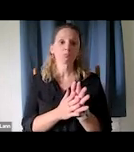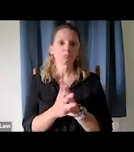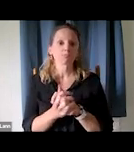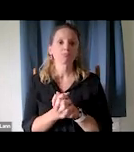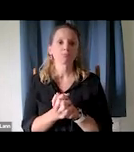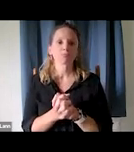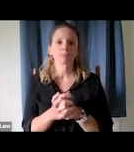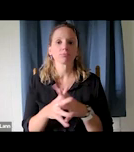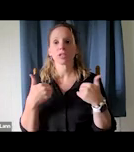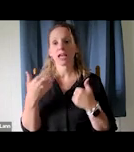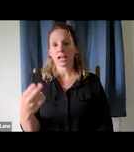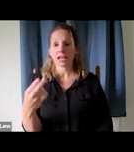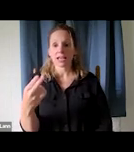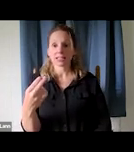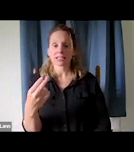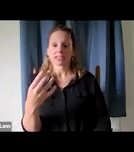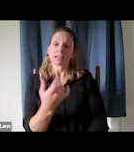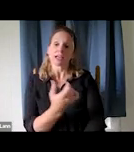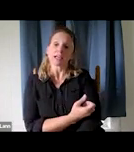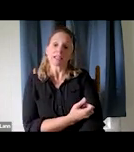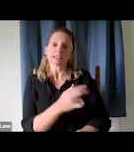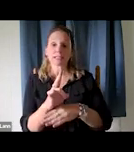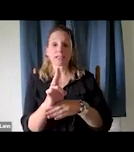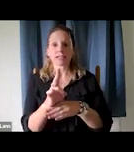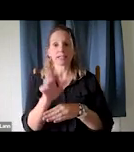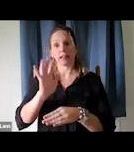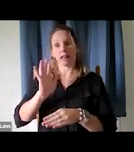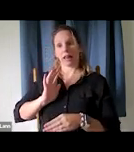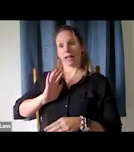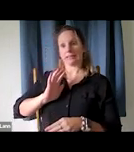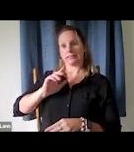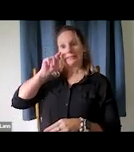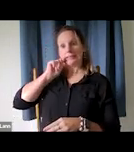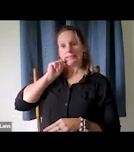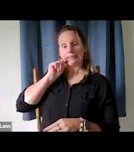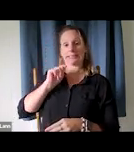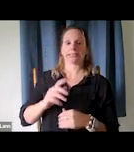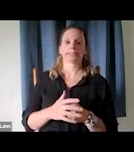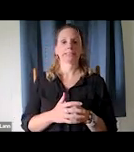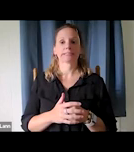who has a history of substance use going back to his teen years. So I began this section